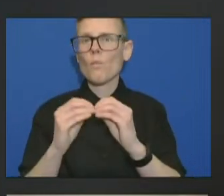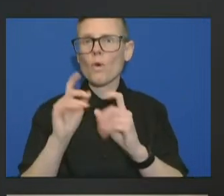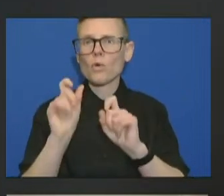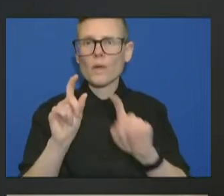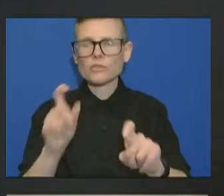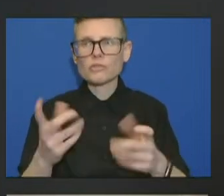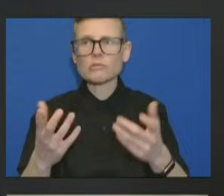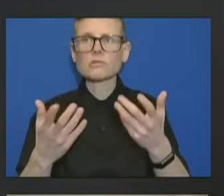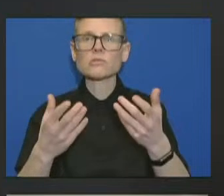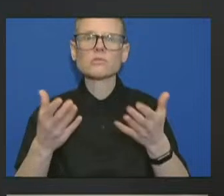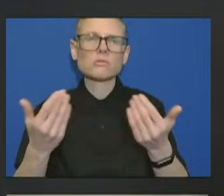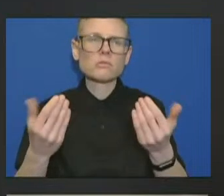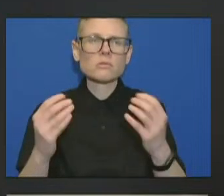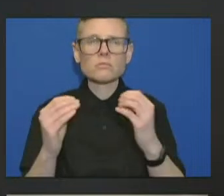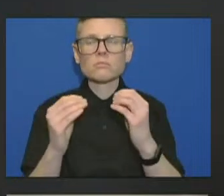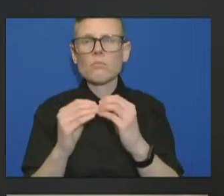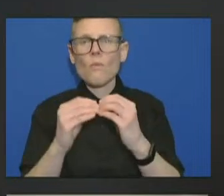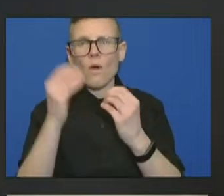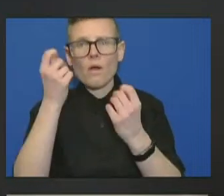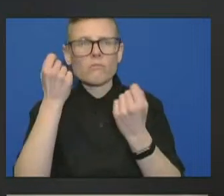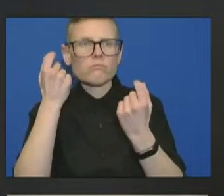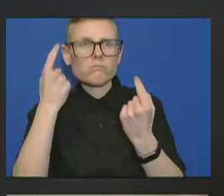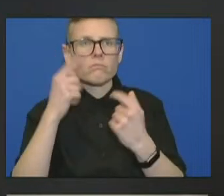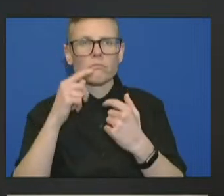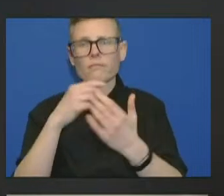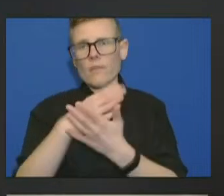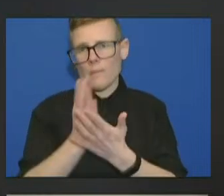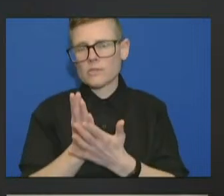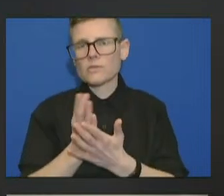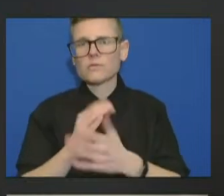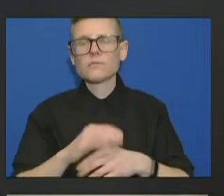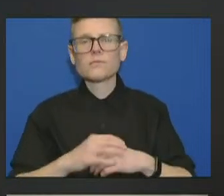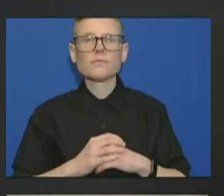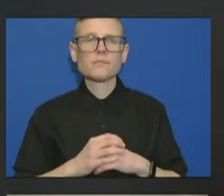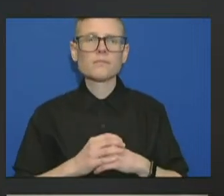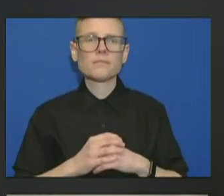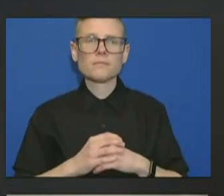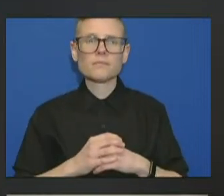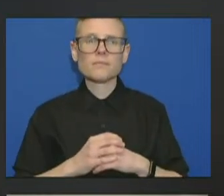the board gets to ask additional